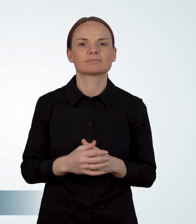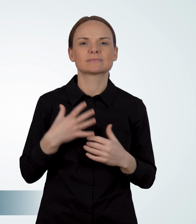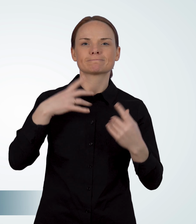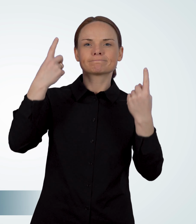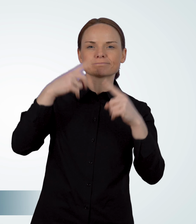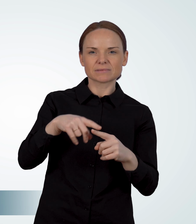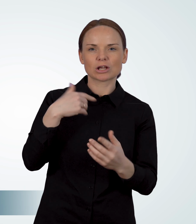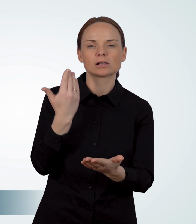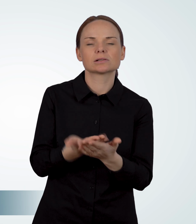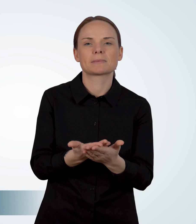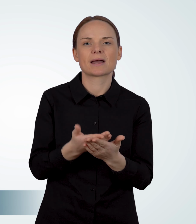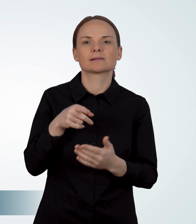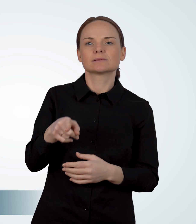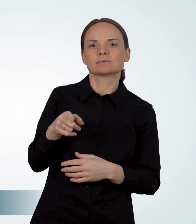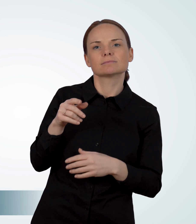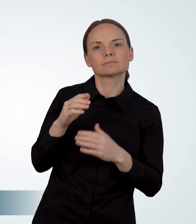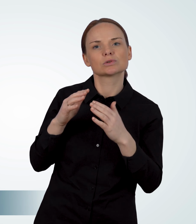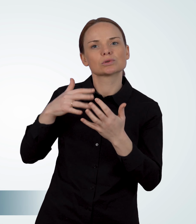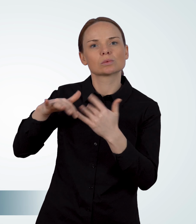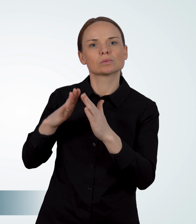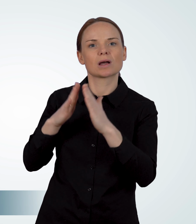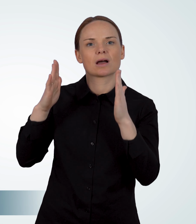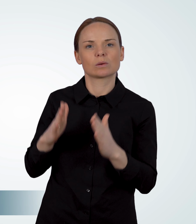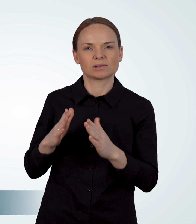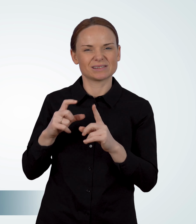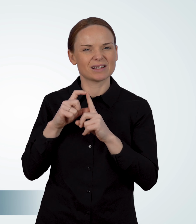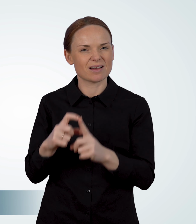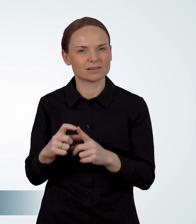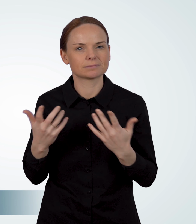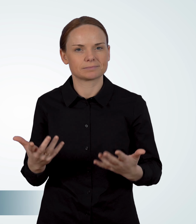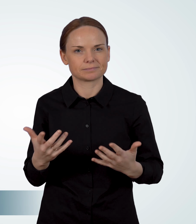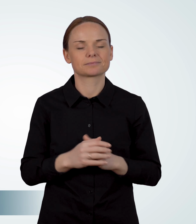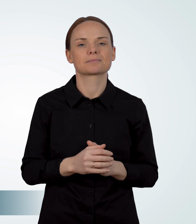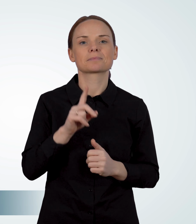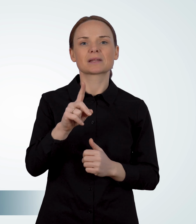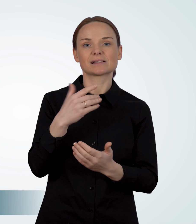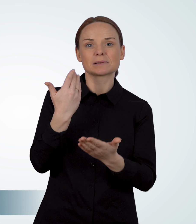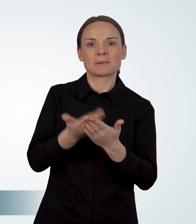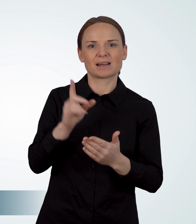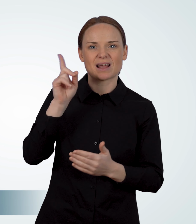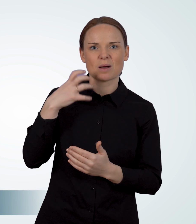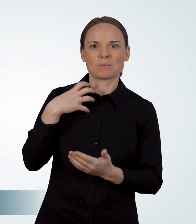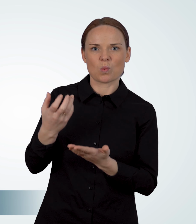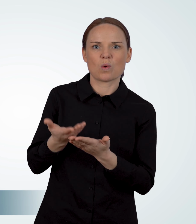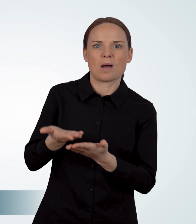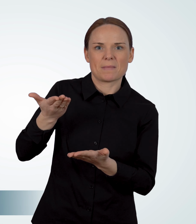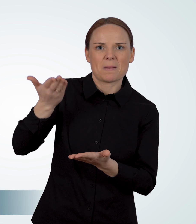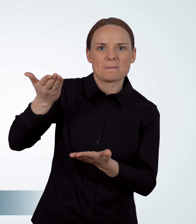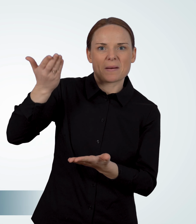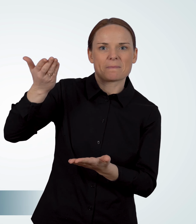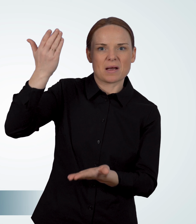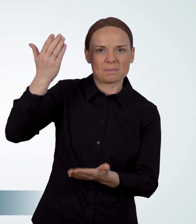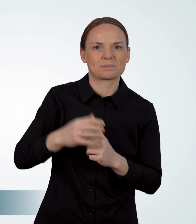Measuring social housing demand is difficult but demand has increased.